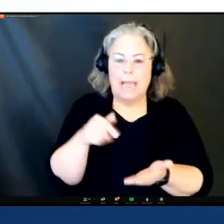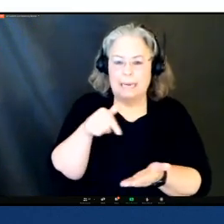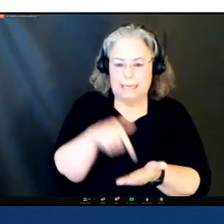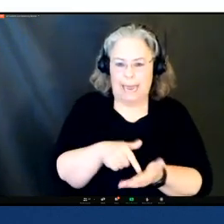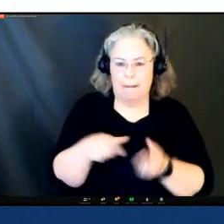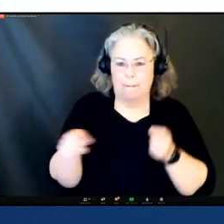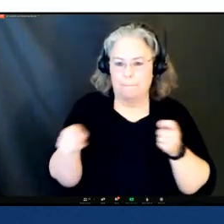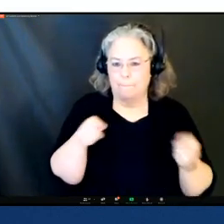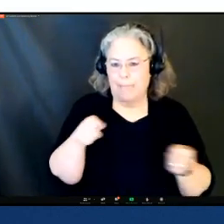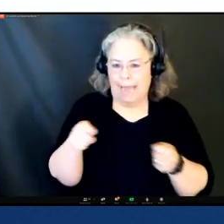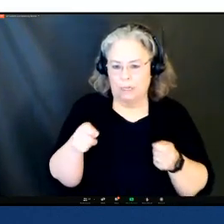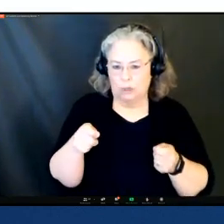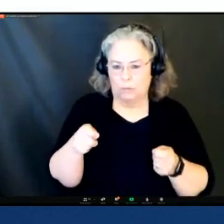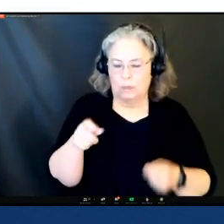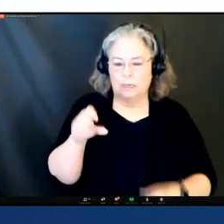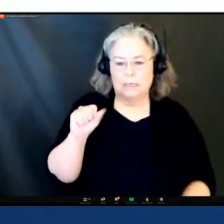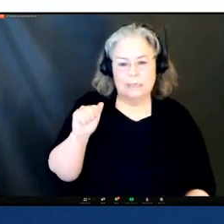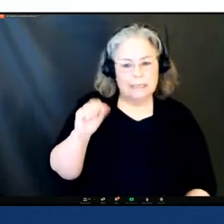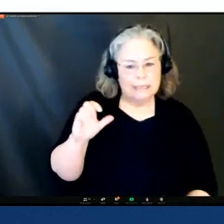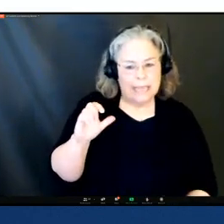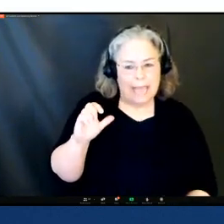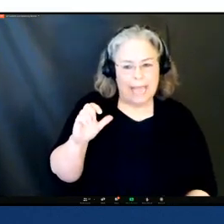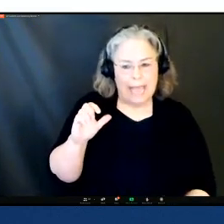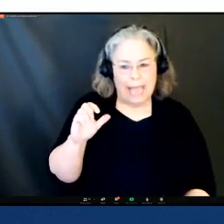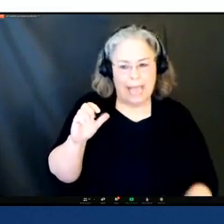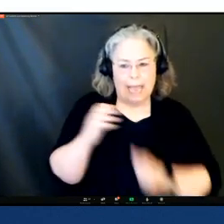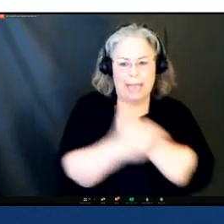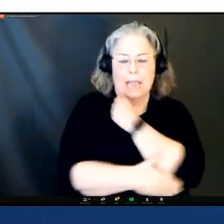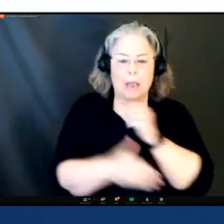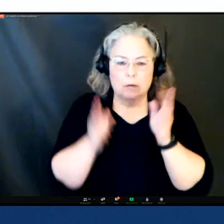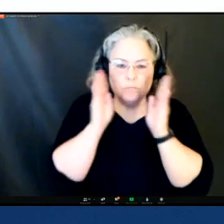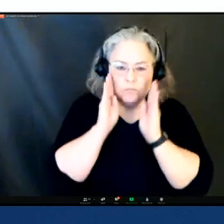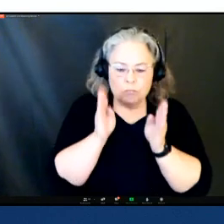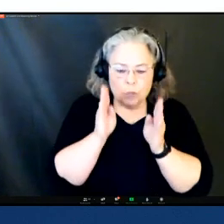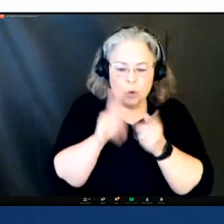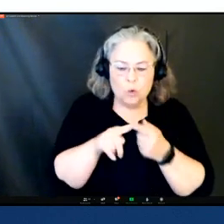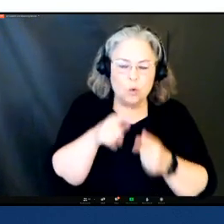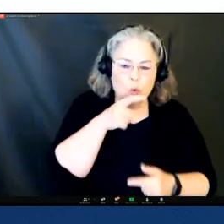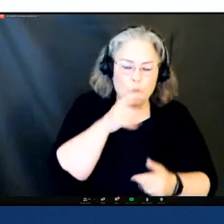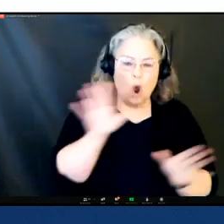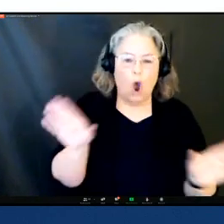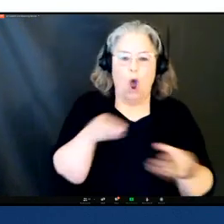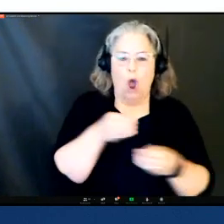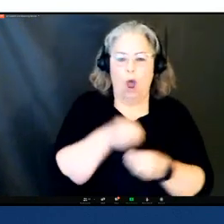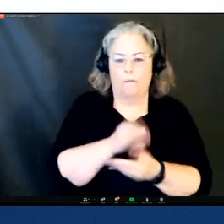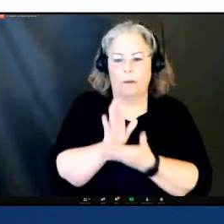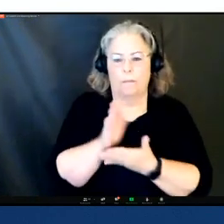Again, as Sacramento County Attention Office of Budget and Debt Management, 708 Street